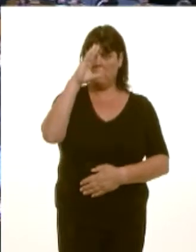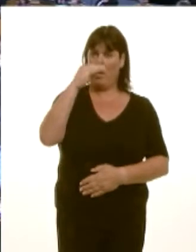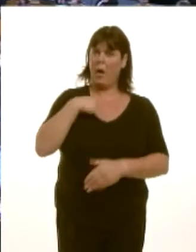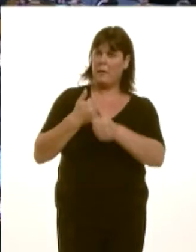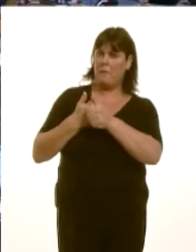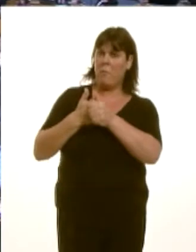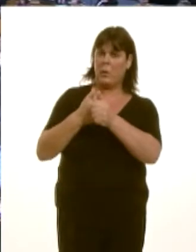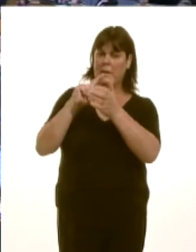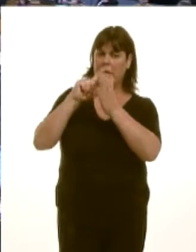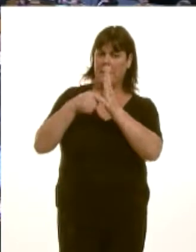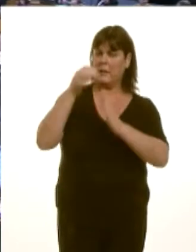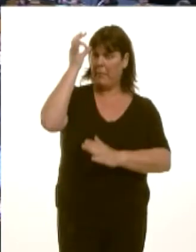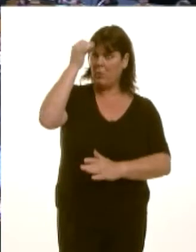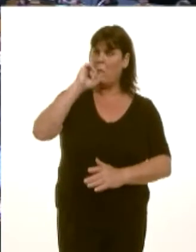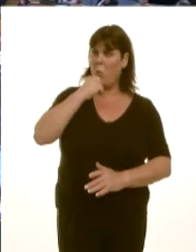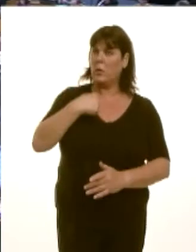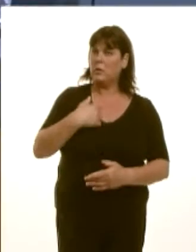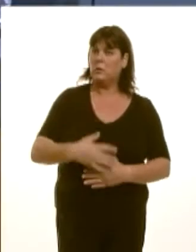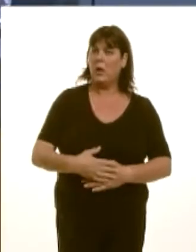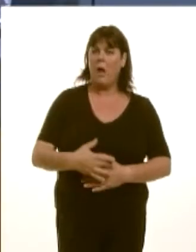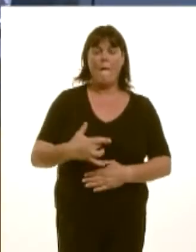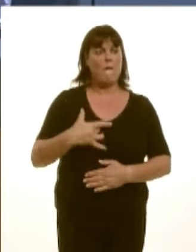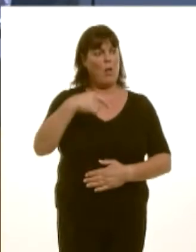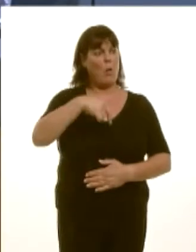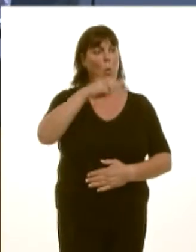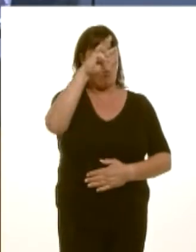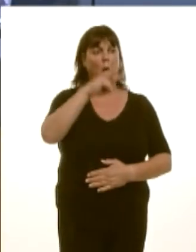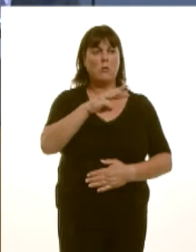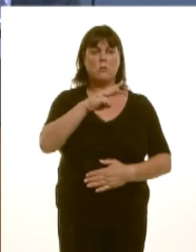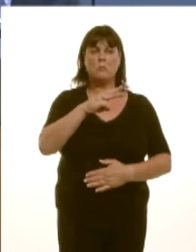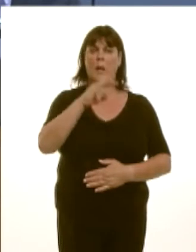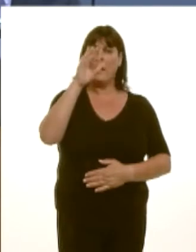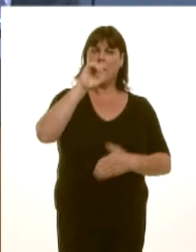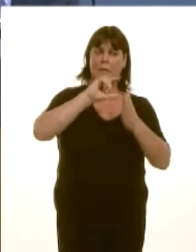I think that it is something that Wales could do and innovate with.